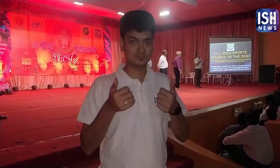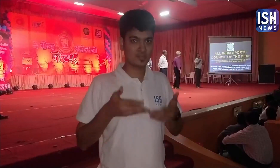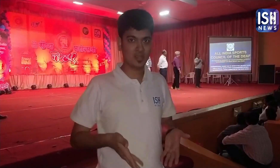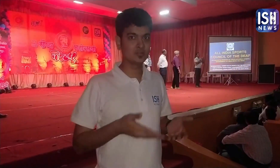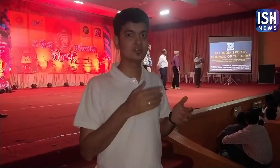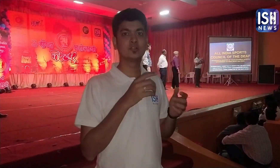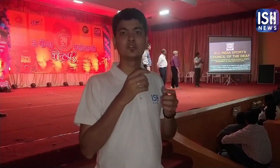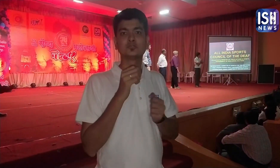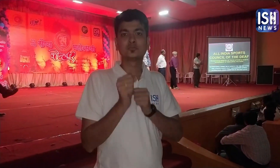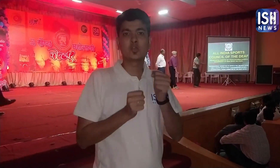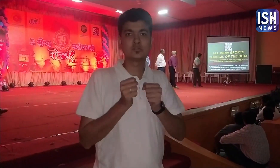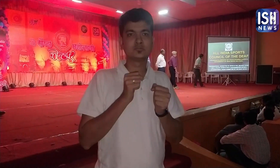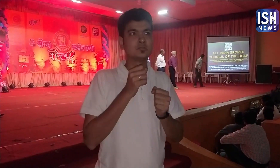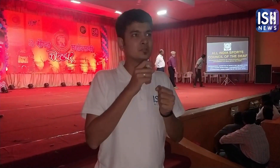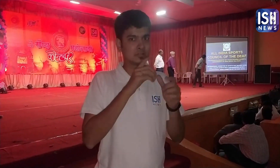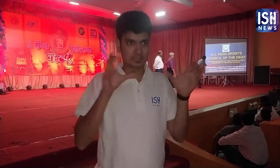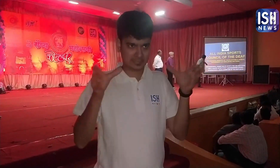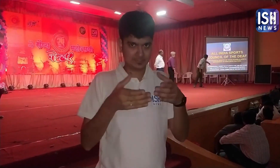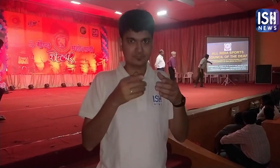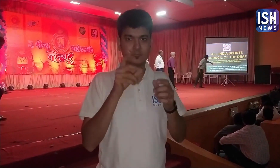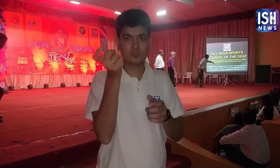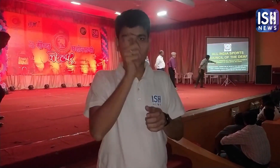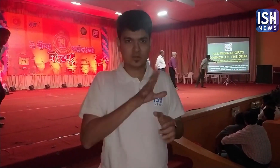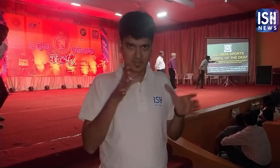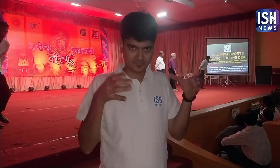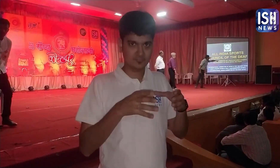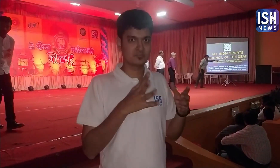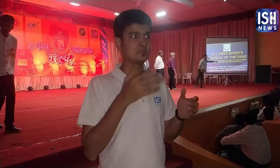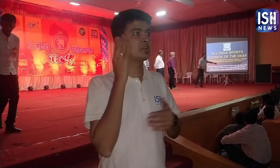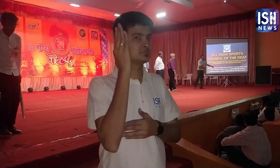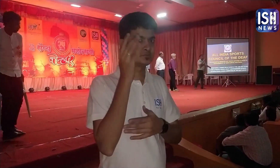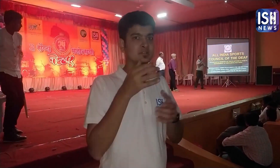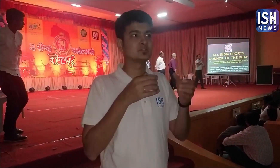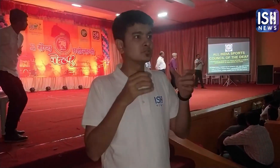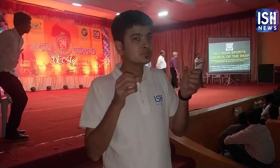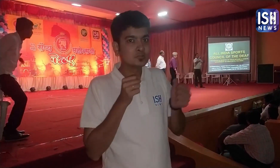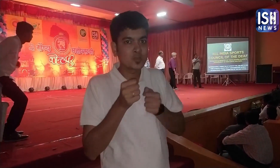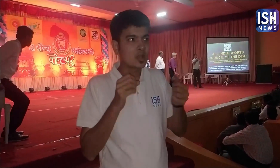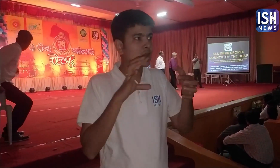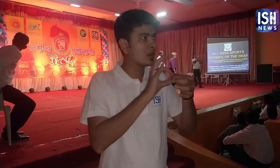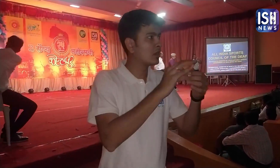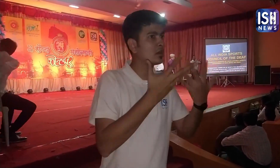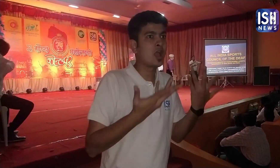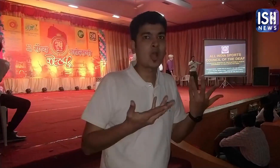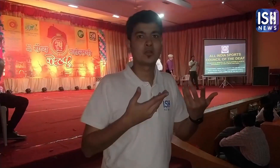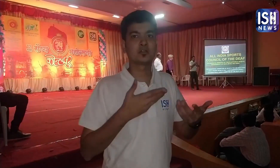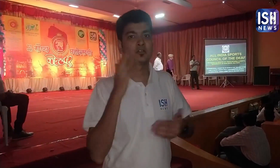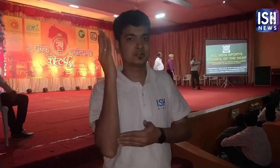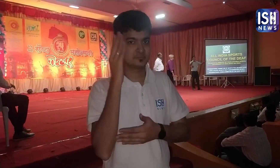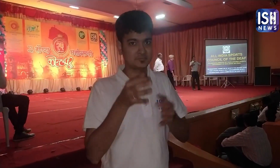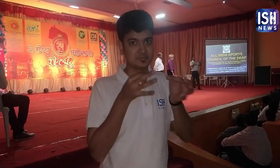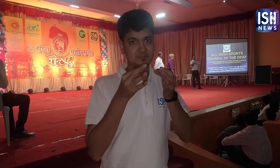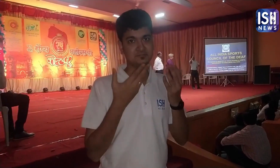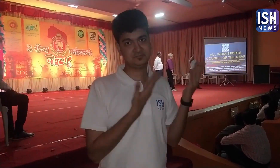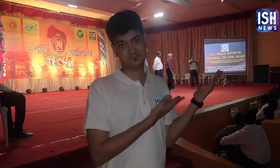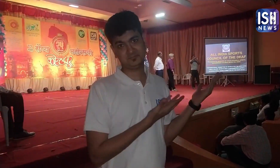A sports board is giving a presentation on how they affiliate with various sports associations.